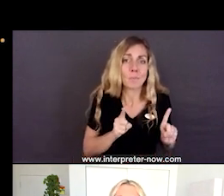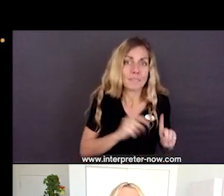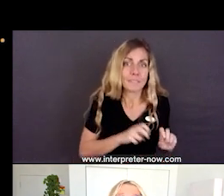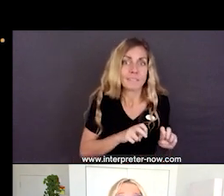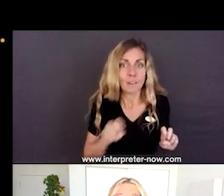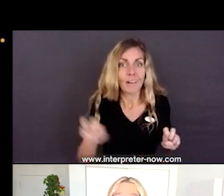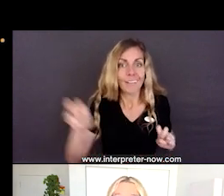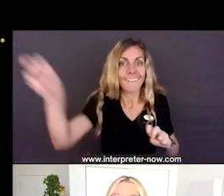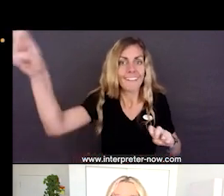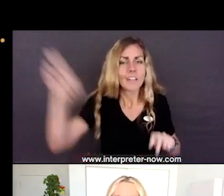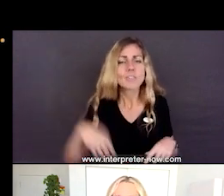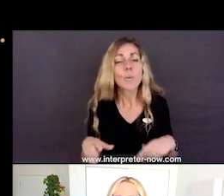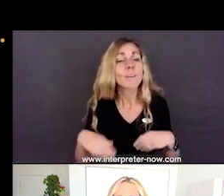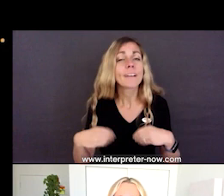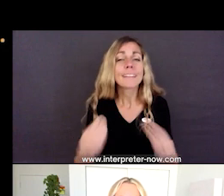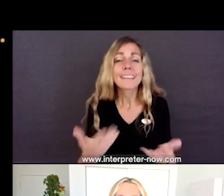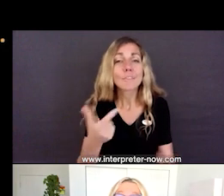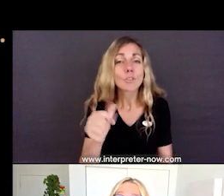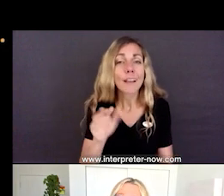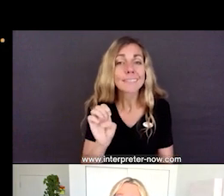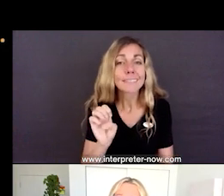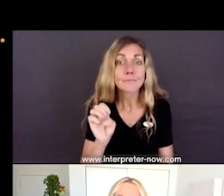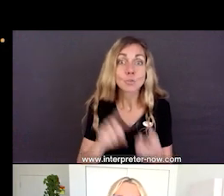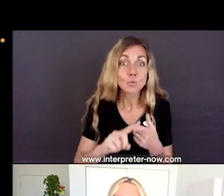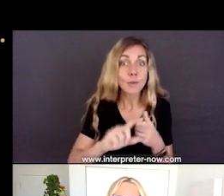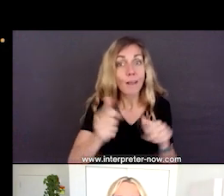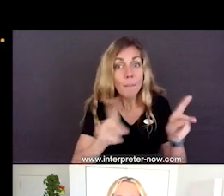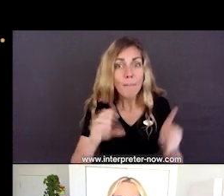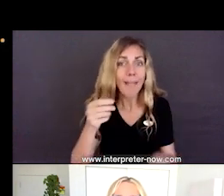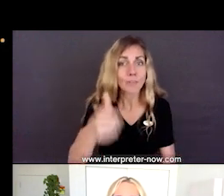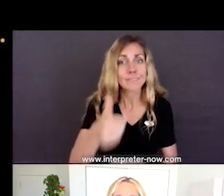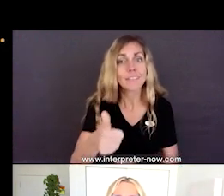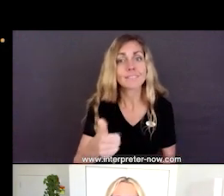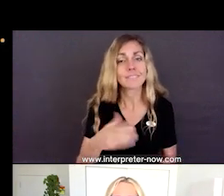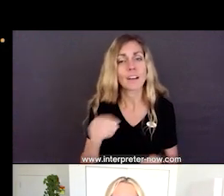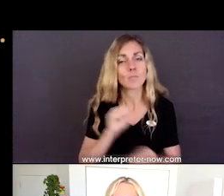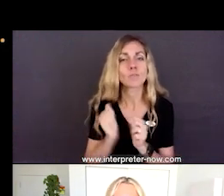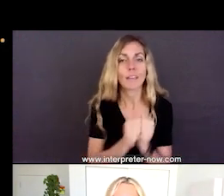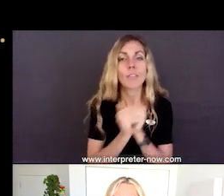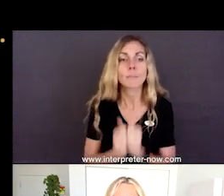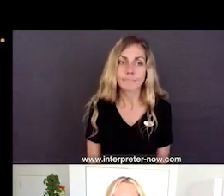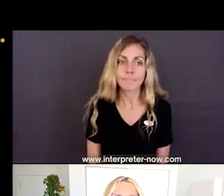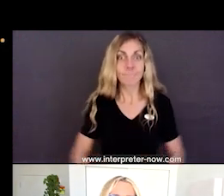So give people grace, give yourself grace, and work together.